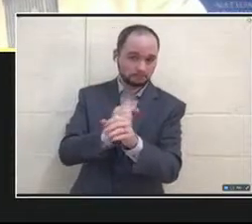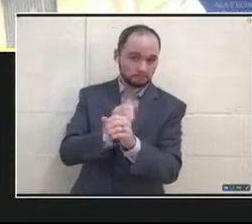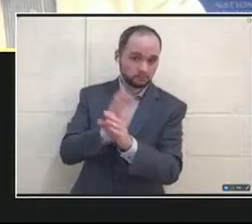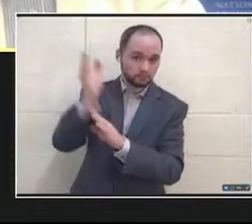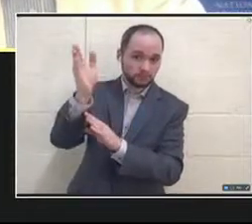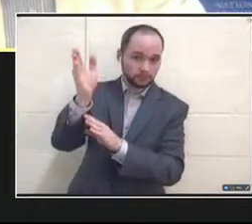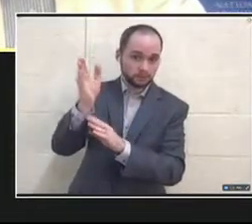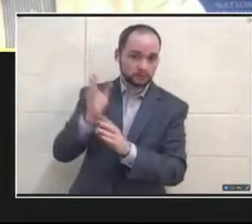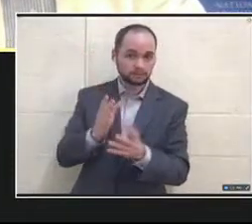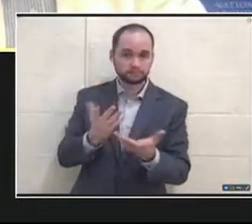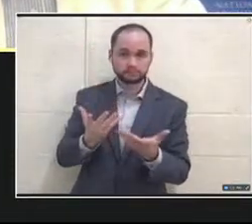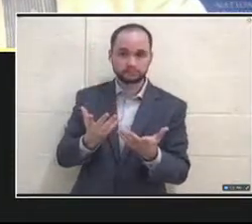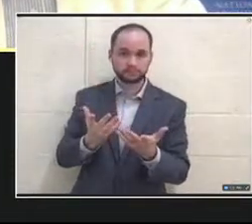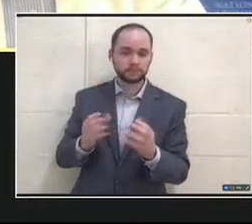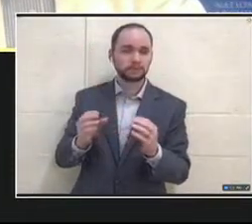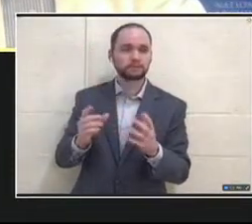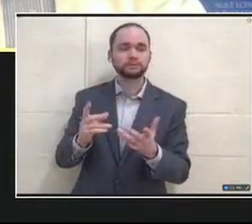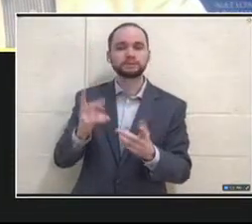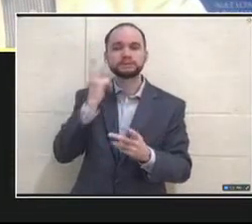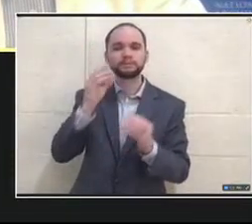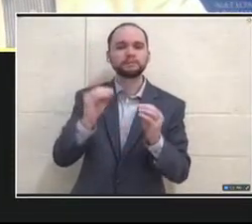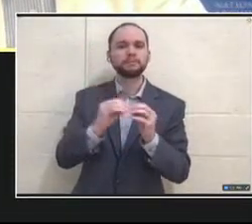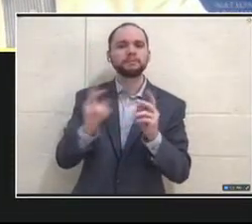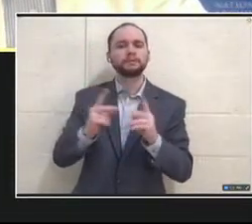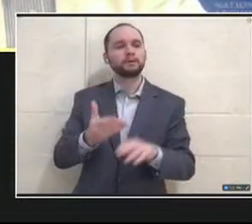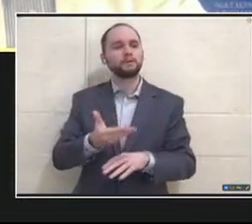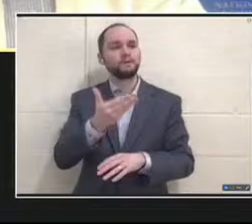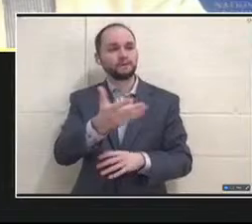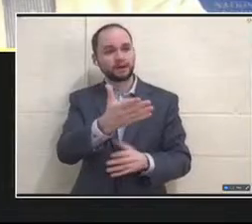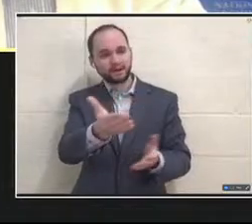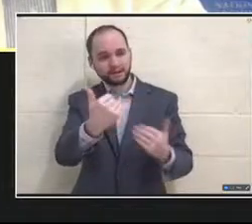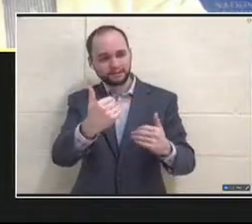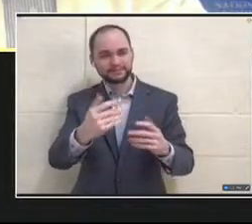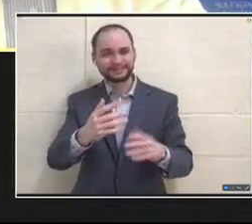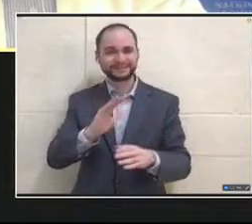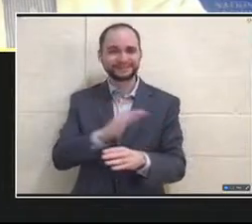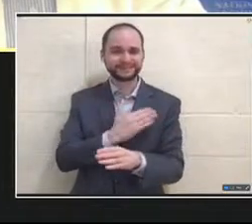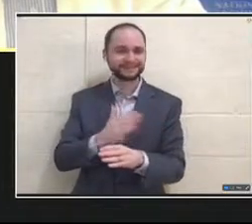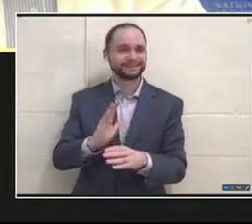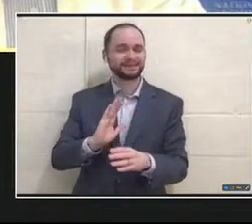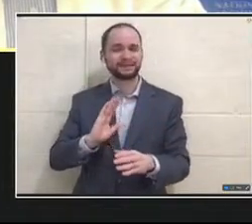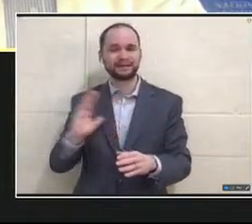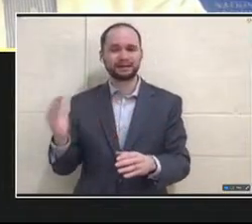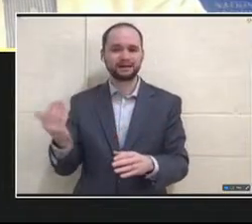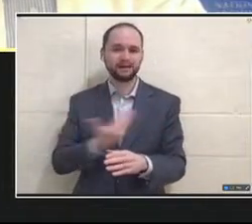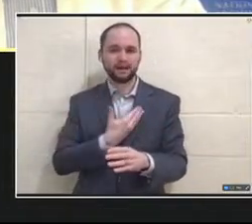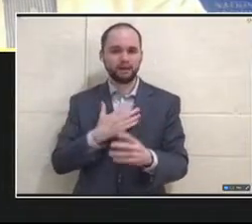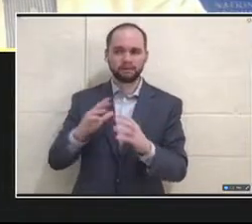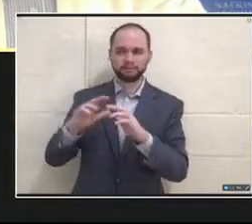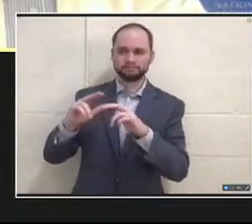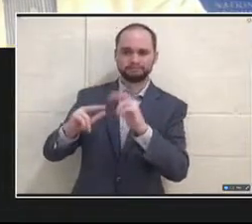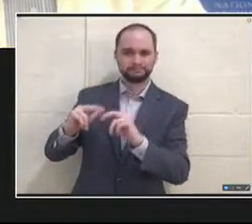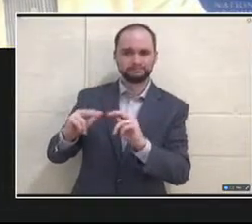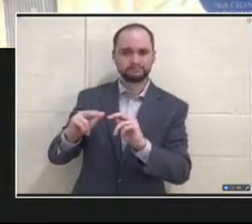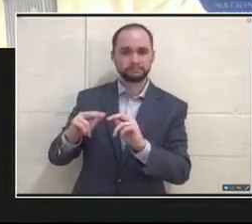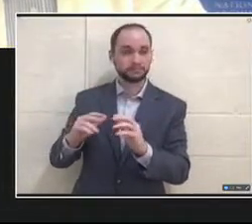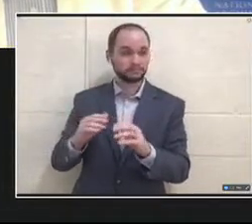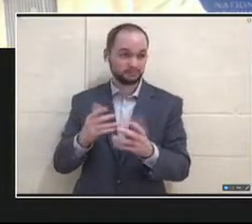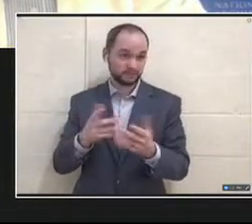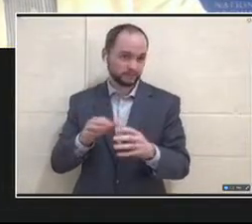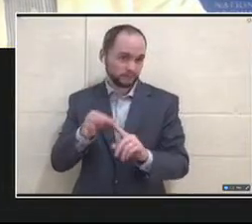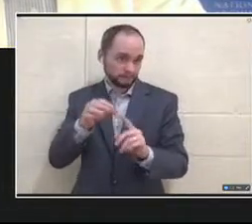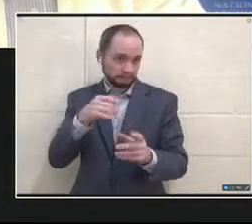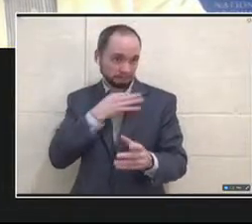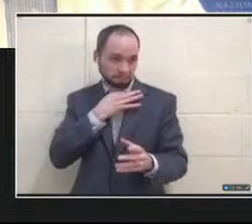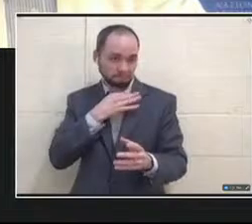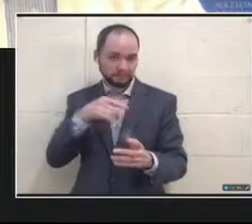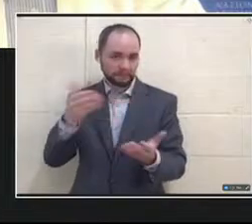get more offers especially in the United States? >> The Lincoln Memorial concert was a plateau